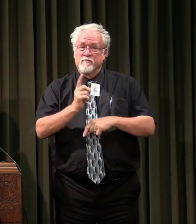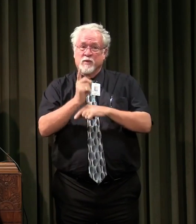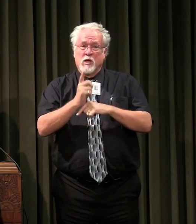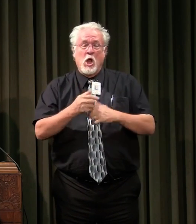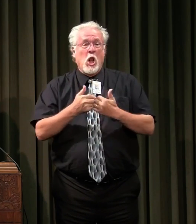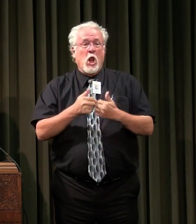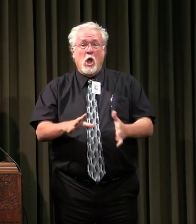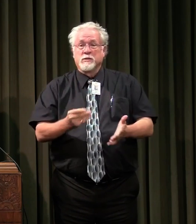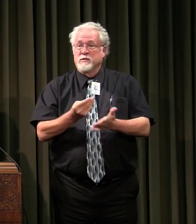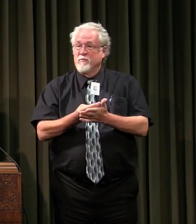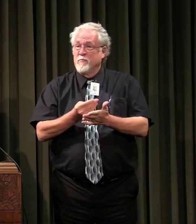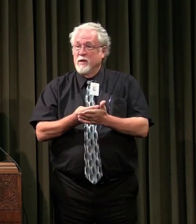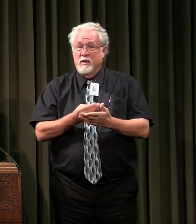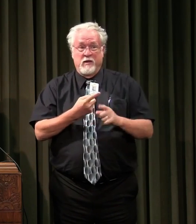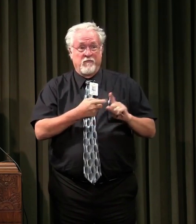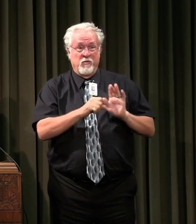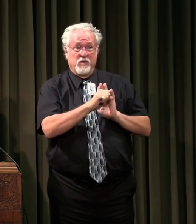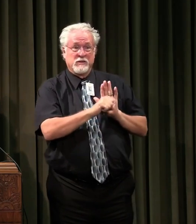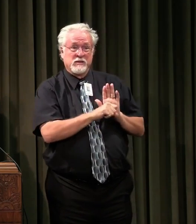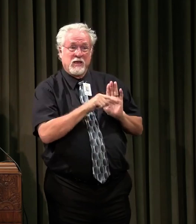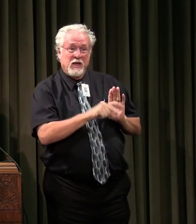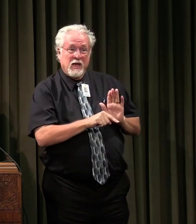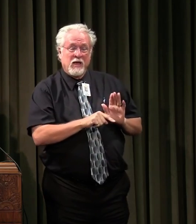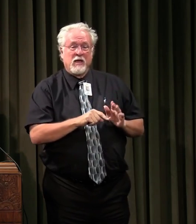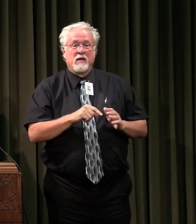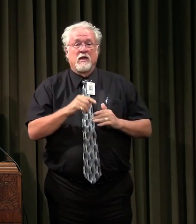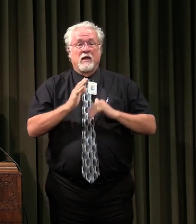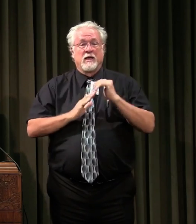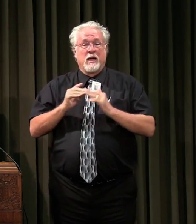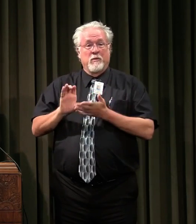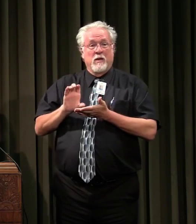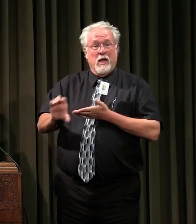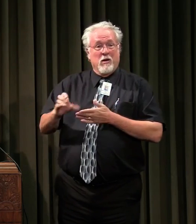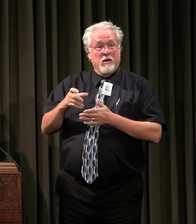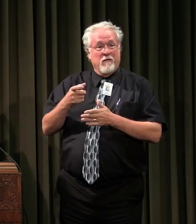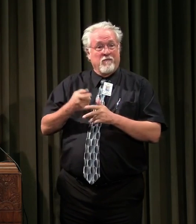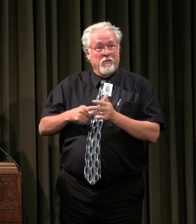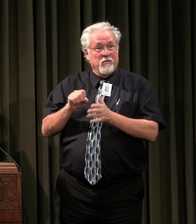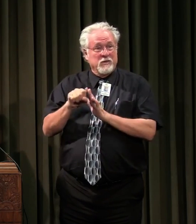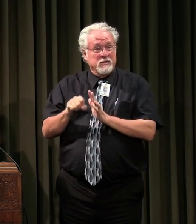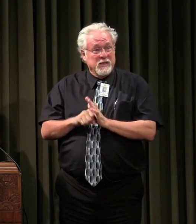coming from the state...capital outlay from the state and that sort of thing so